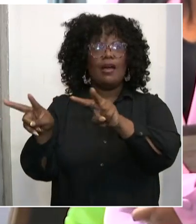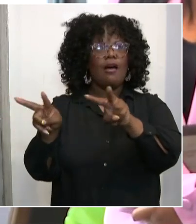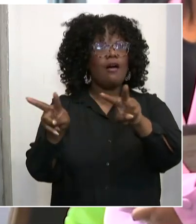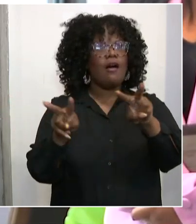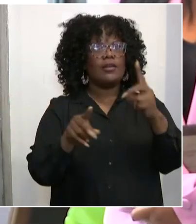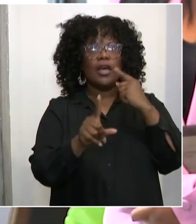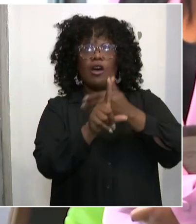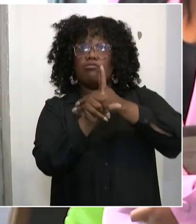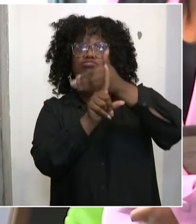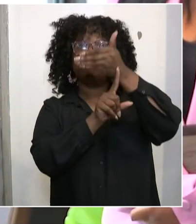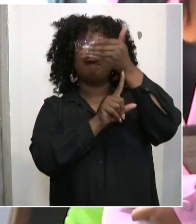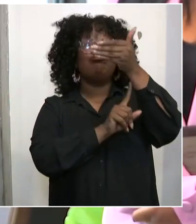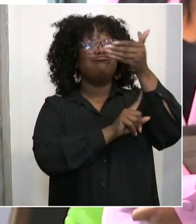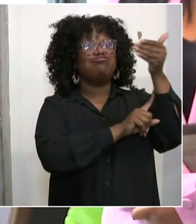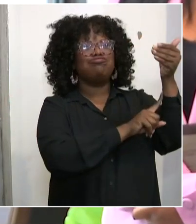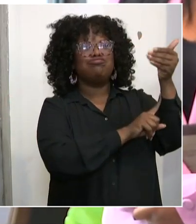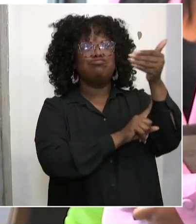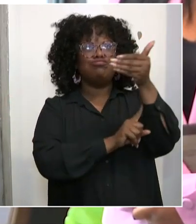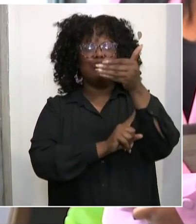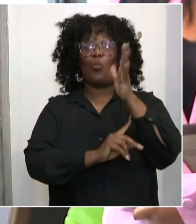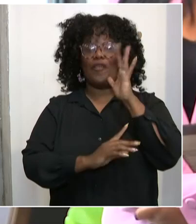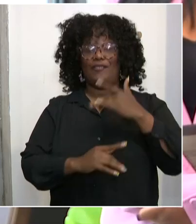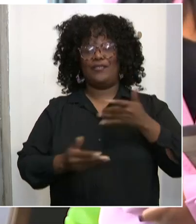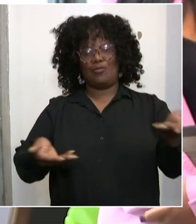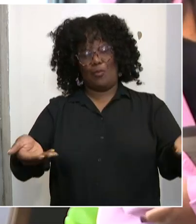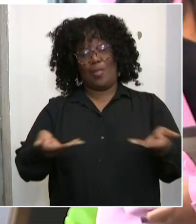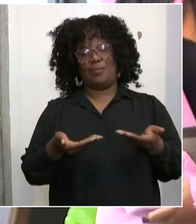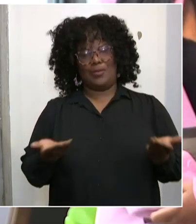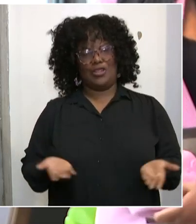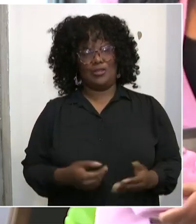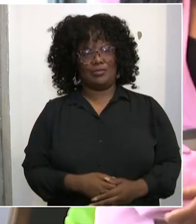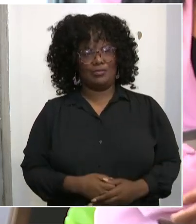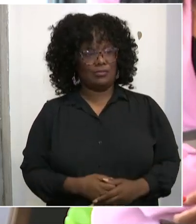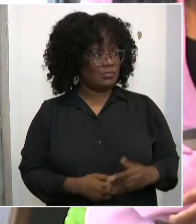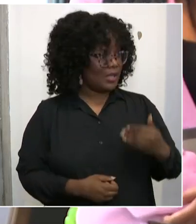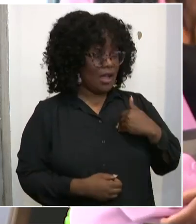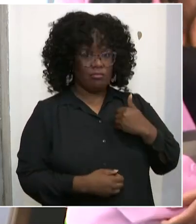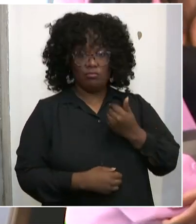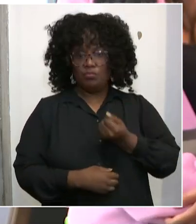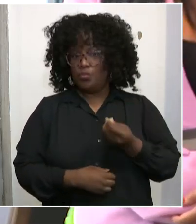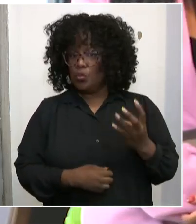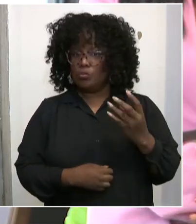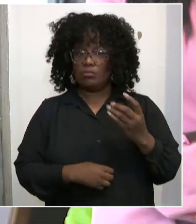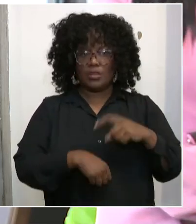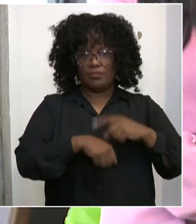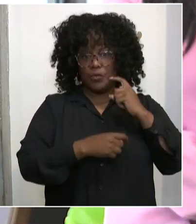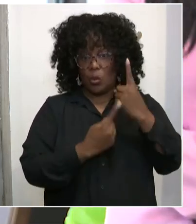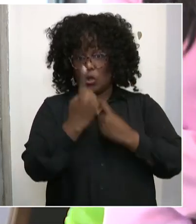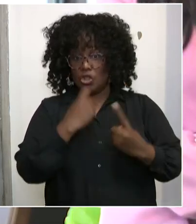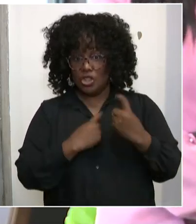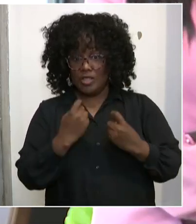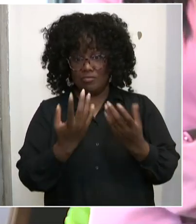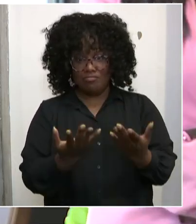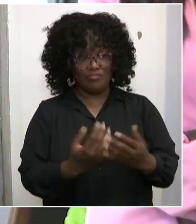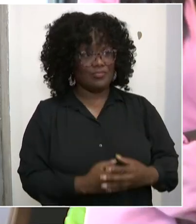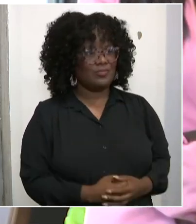to be welcome. Uh, we have a time for a few questions, yes. Hi Mayor Tom Fitzgerald from Fox 5.